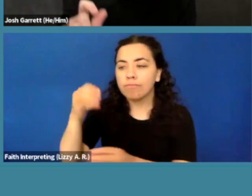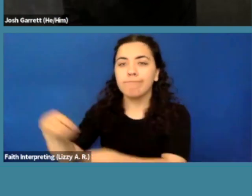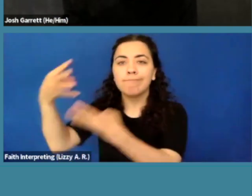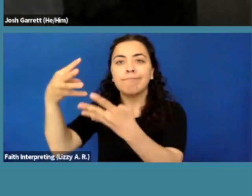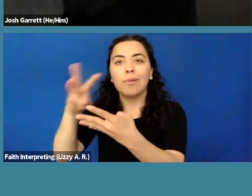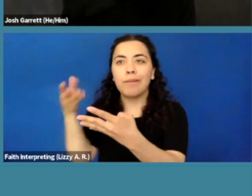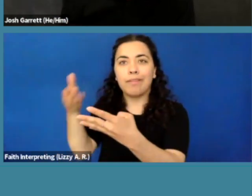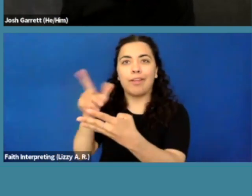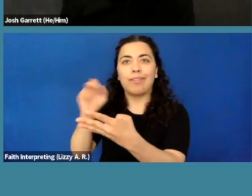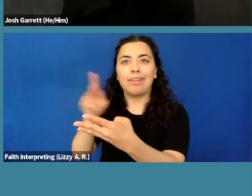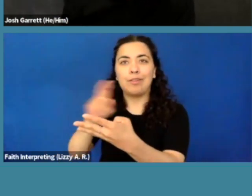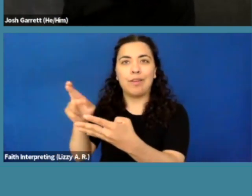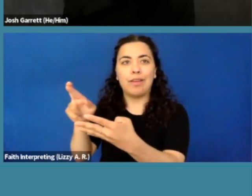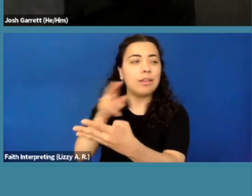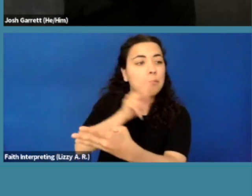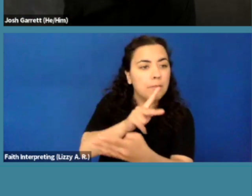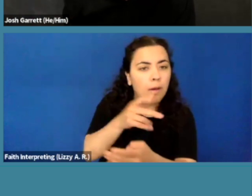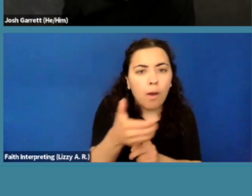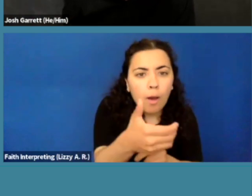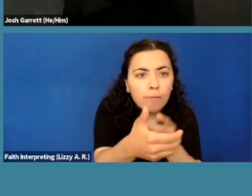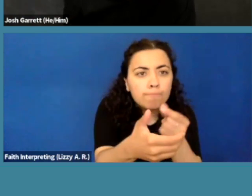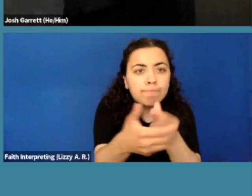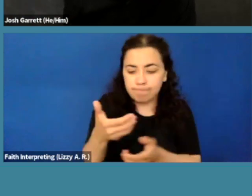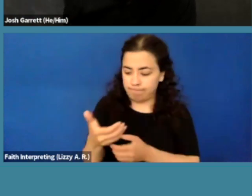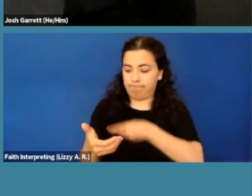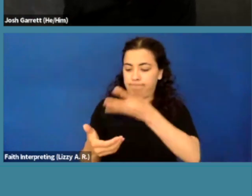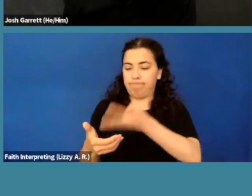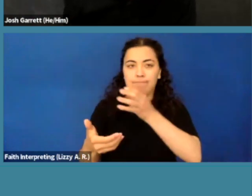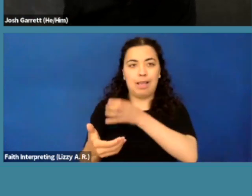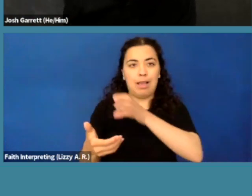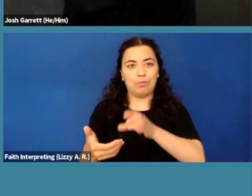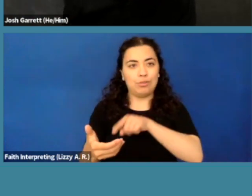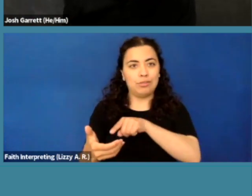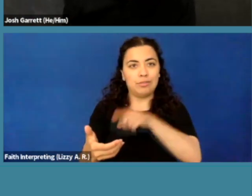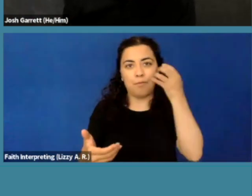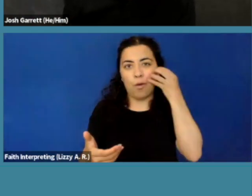People can immediately link to captions and view them from their phones or from a personal device.